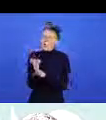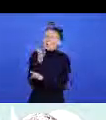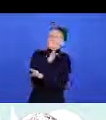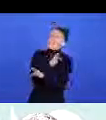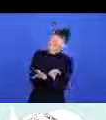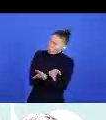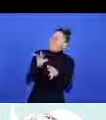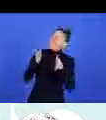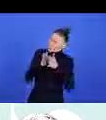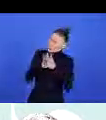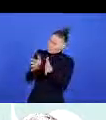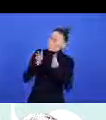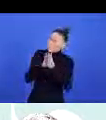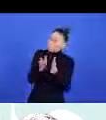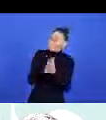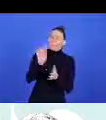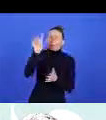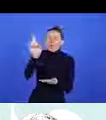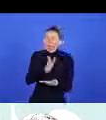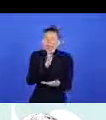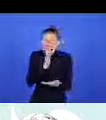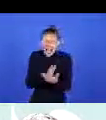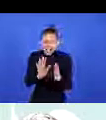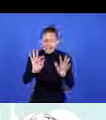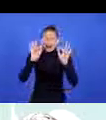completely unaware of what will happen to me, they explained it to me before